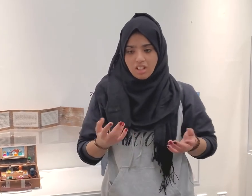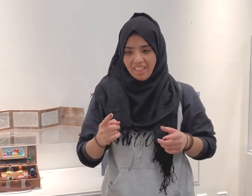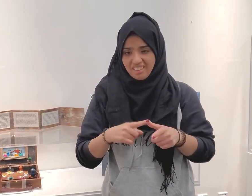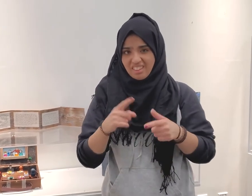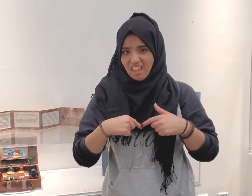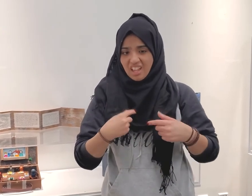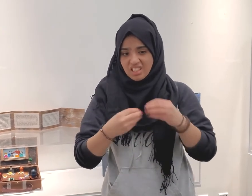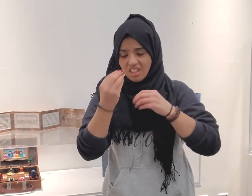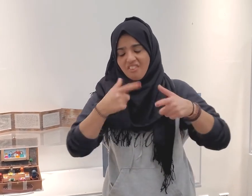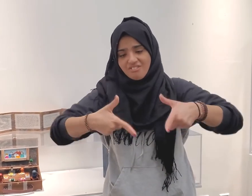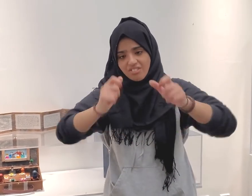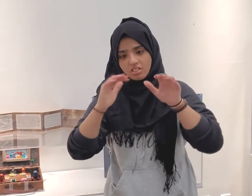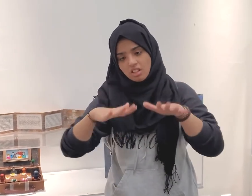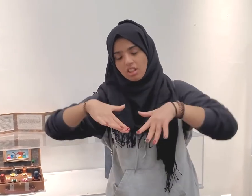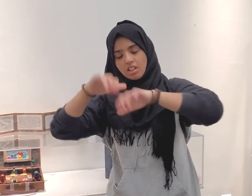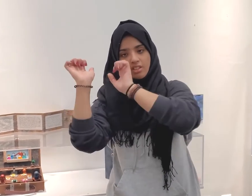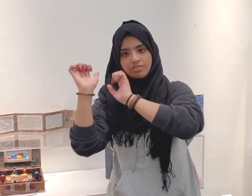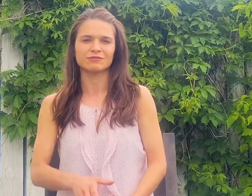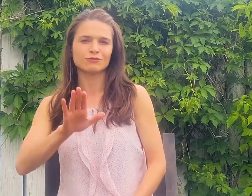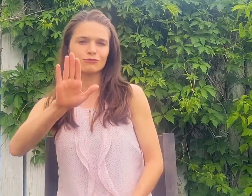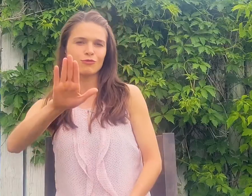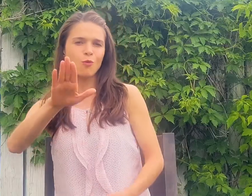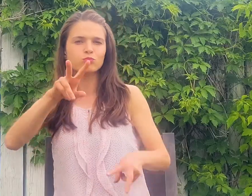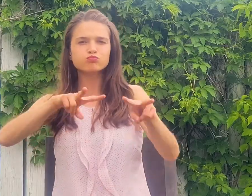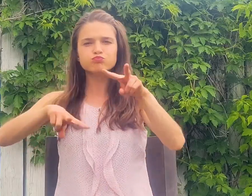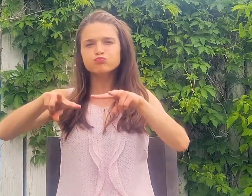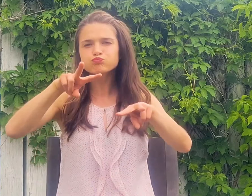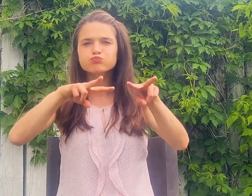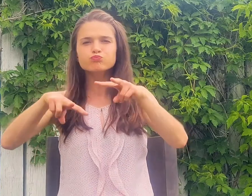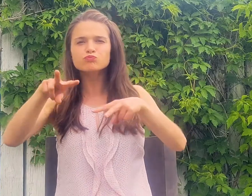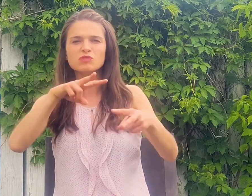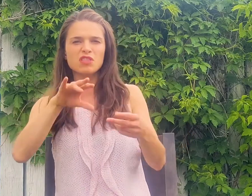So, what I do is I eat really fast and leave the table. [Nicole]: Based on your observation,